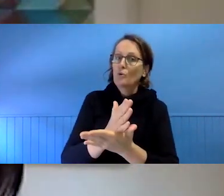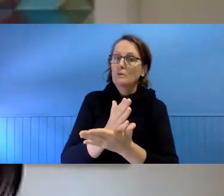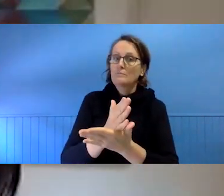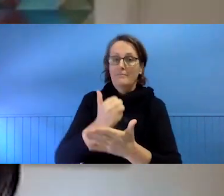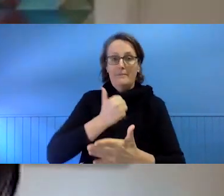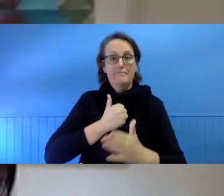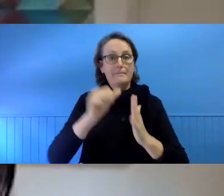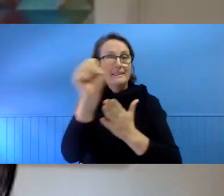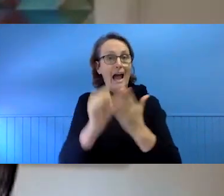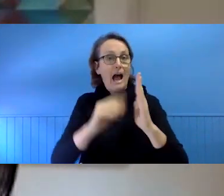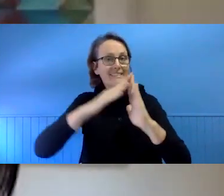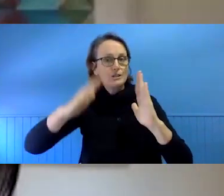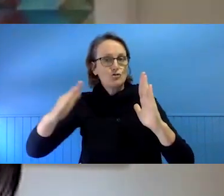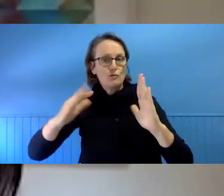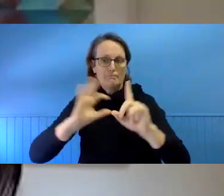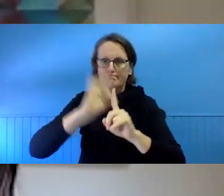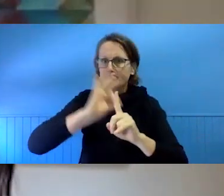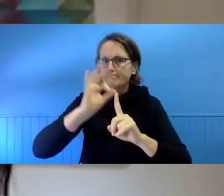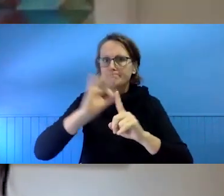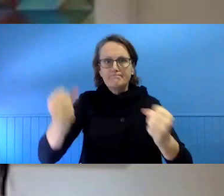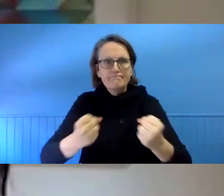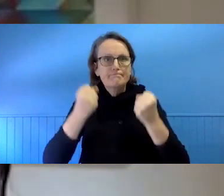She has a wealth of knowledge and practical tools.